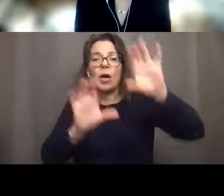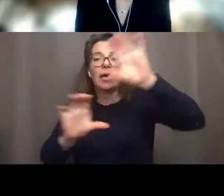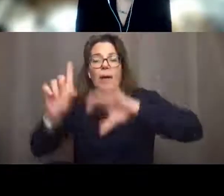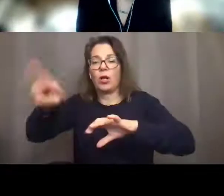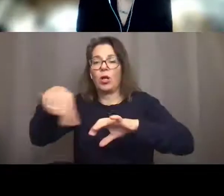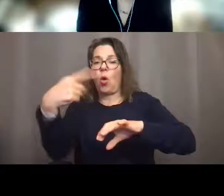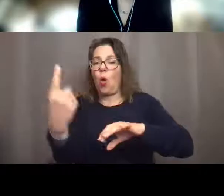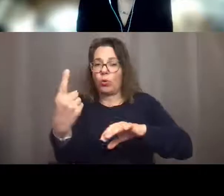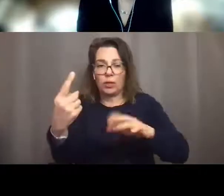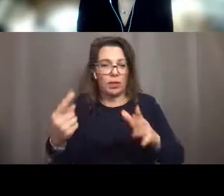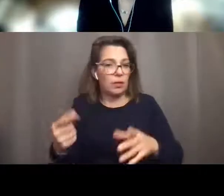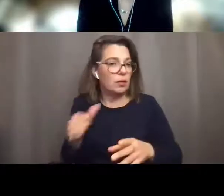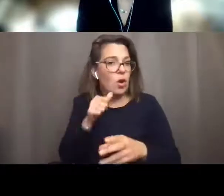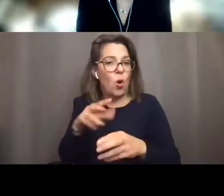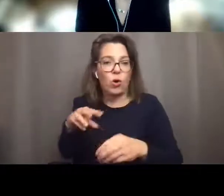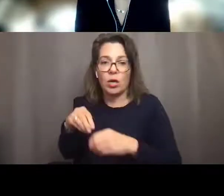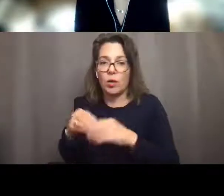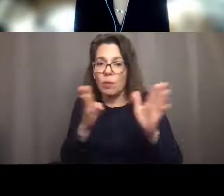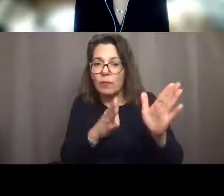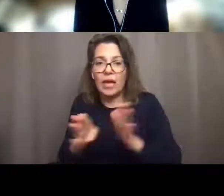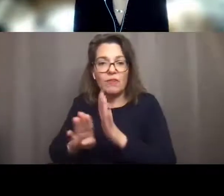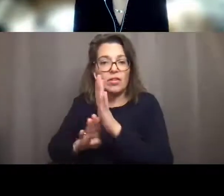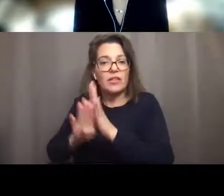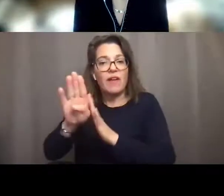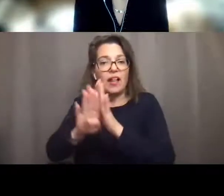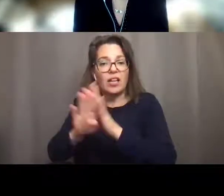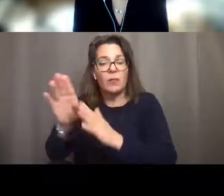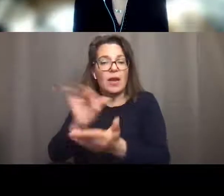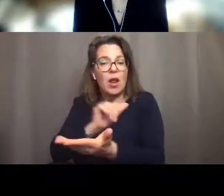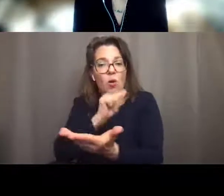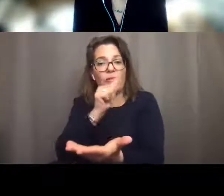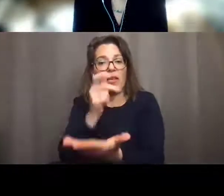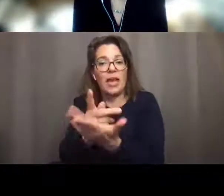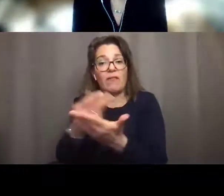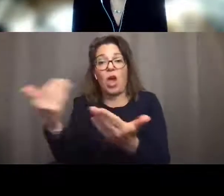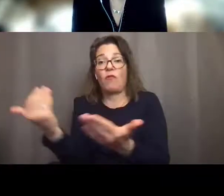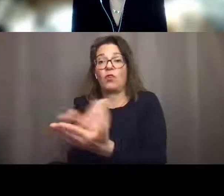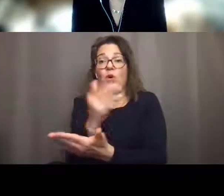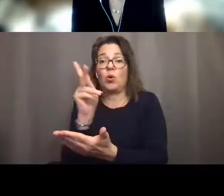Do not include plans for the development of an authentication of new key biological